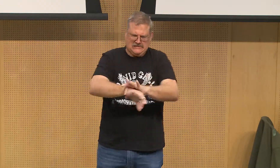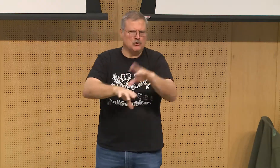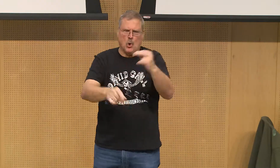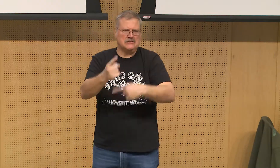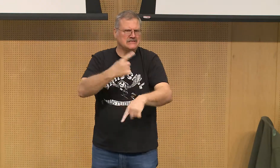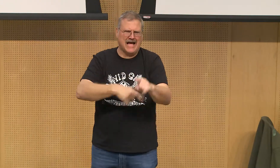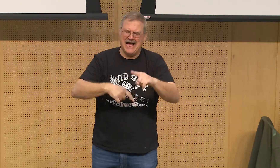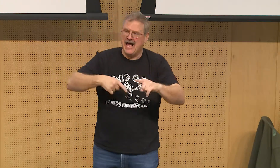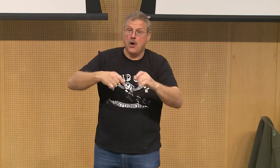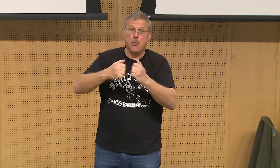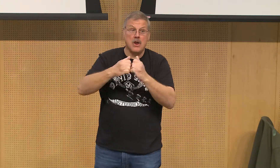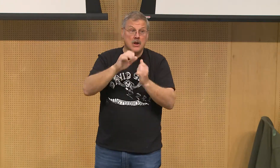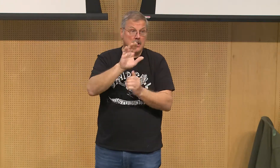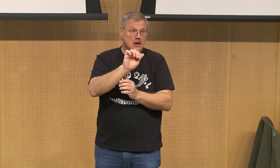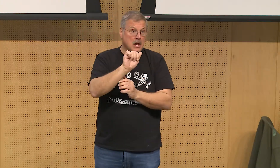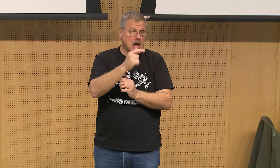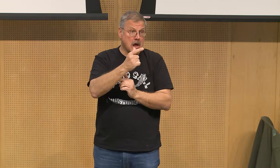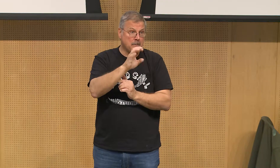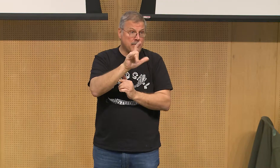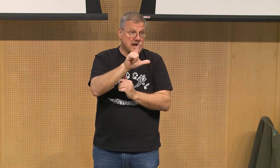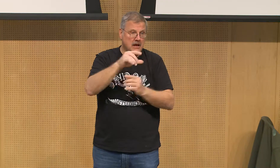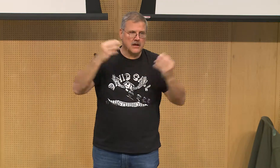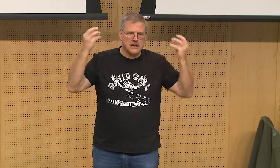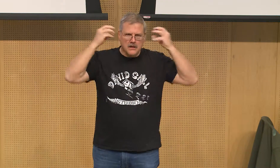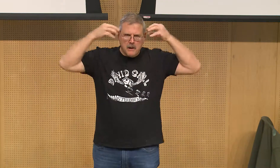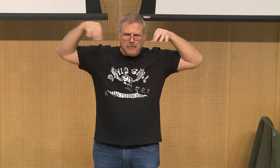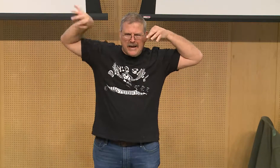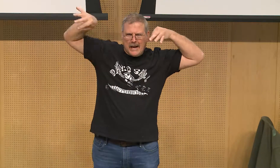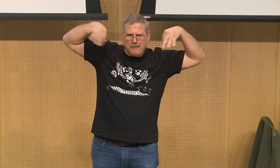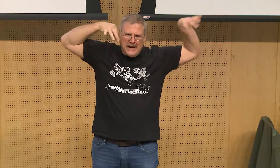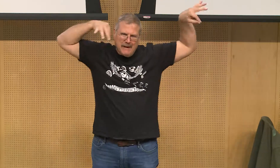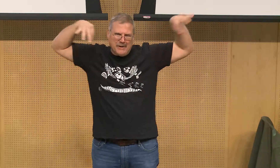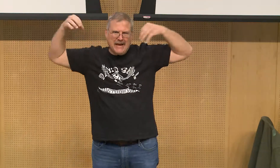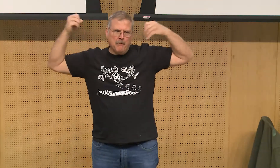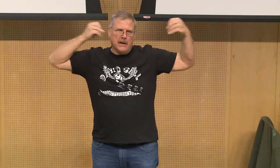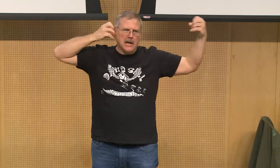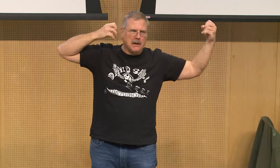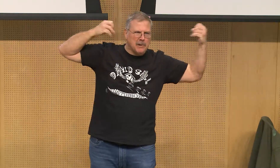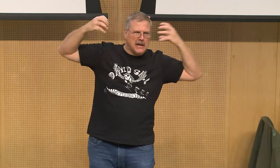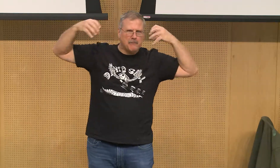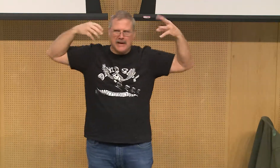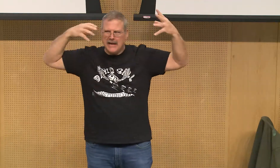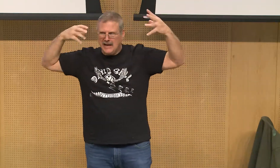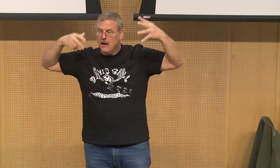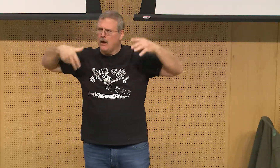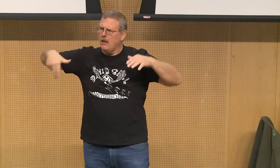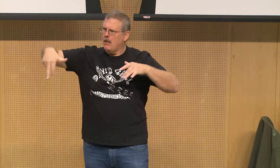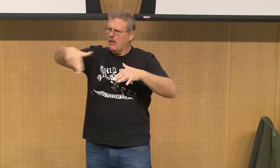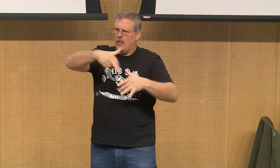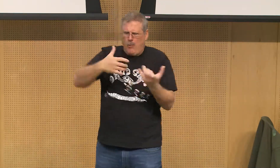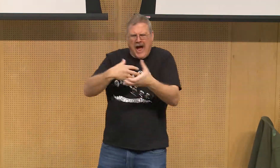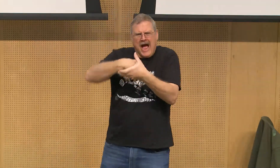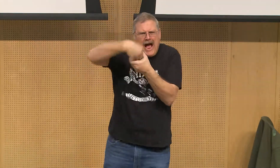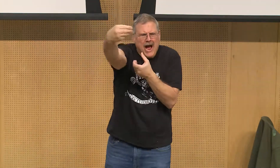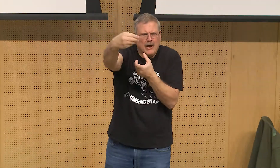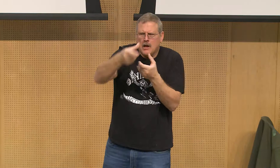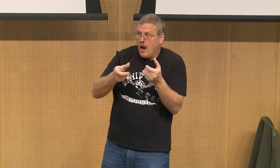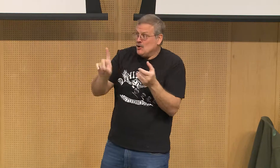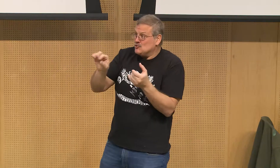A lot of the art you see out there is, there's no eyes or hands being chained or bells ringing near the ears,